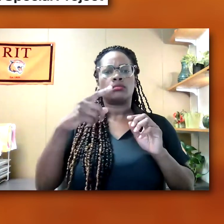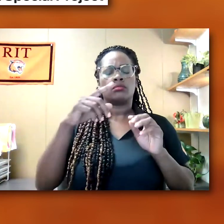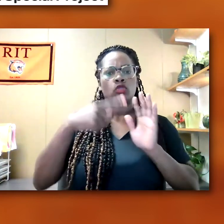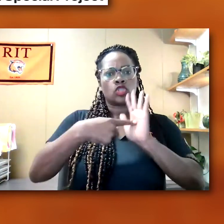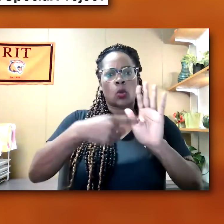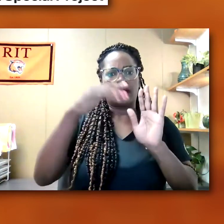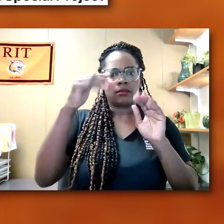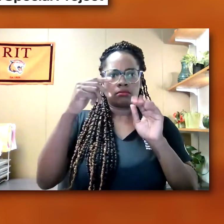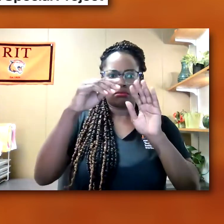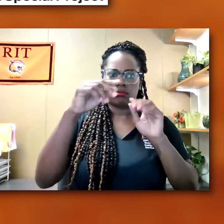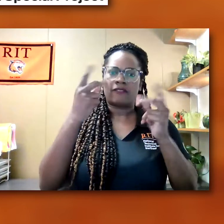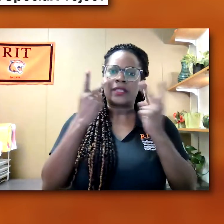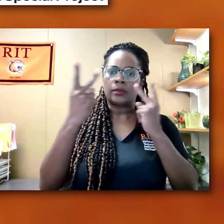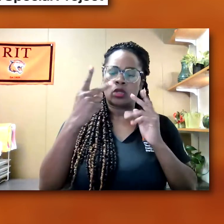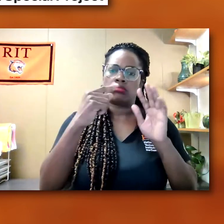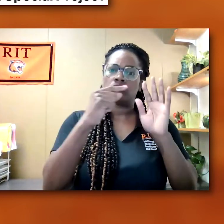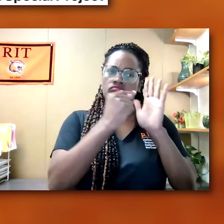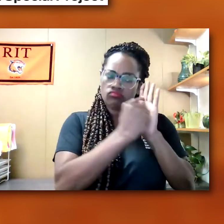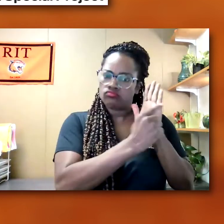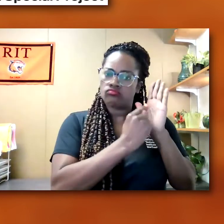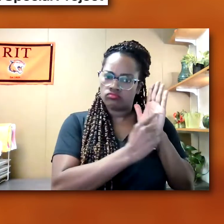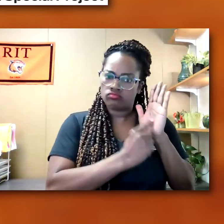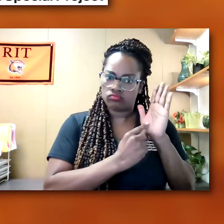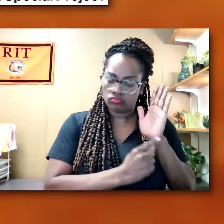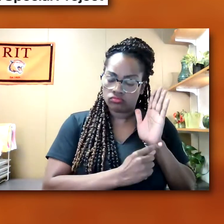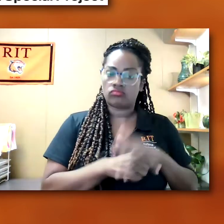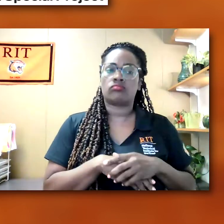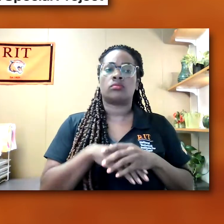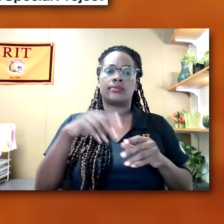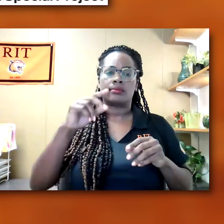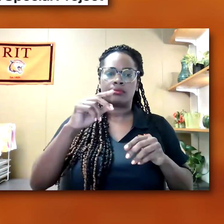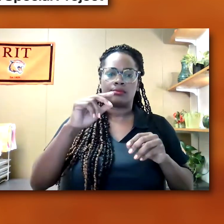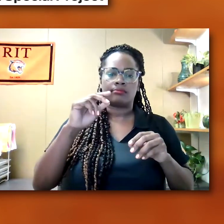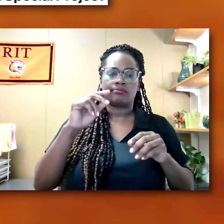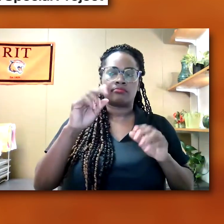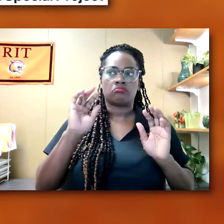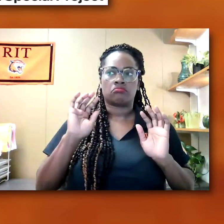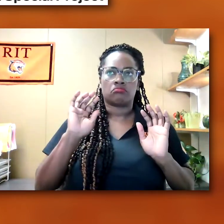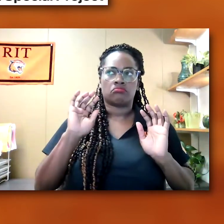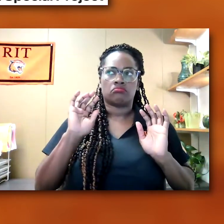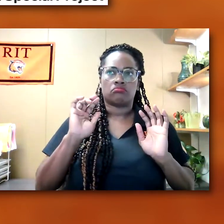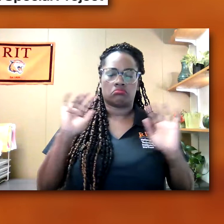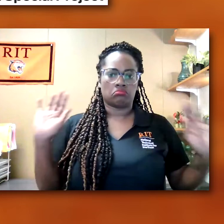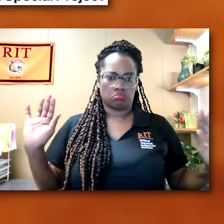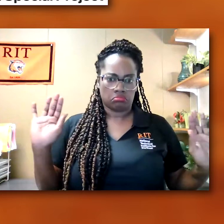He did just sign it, but he didn't necessarily show it in a visible way, like with text on in the video.